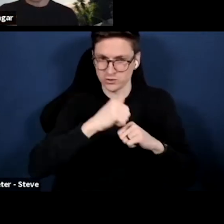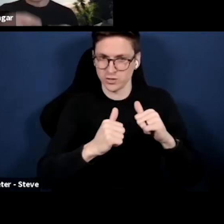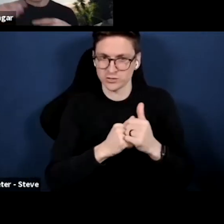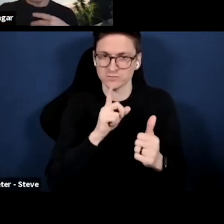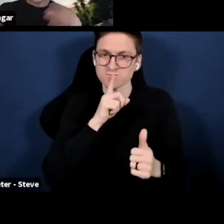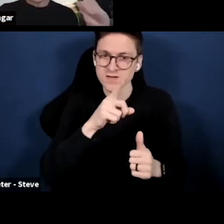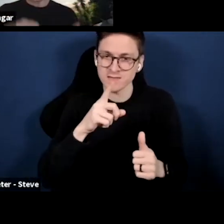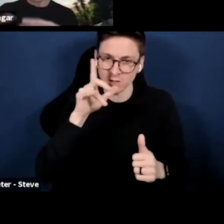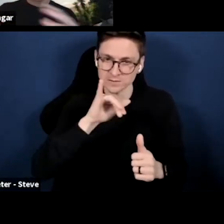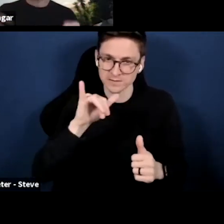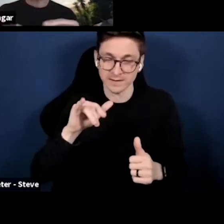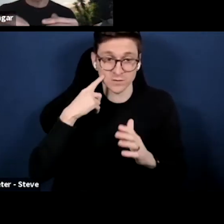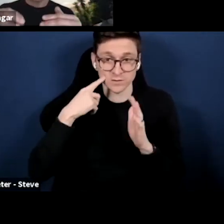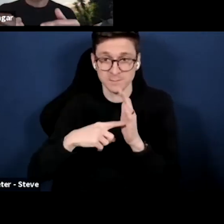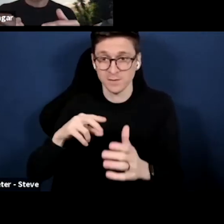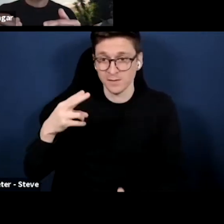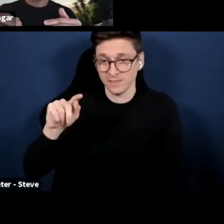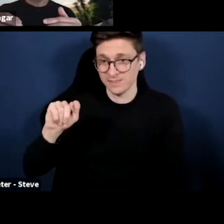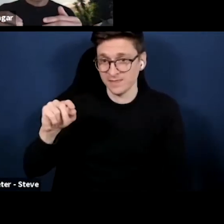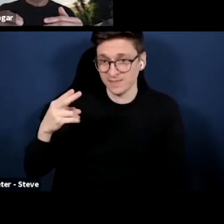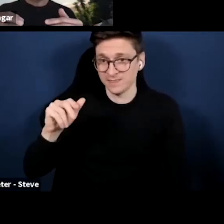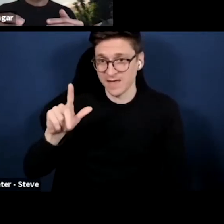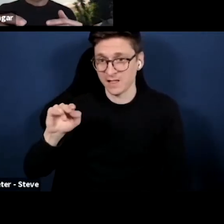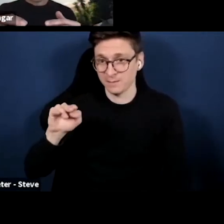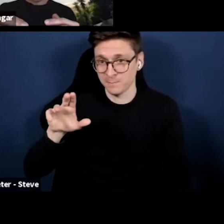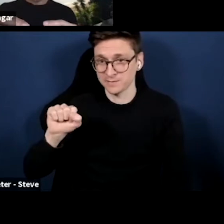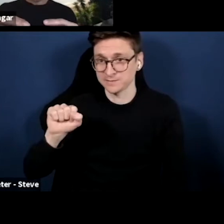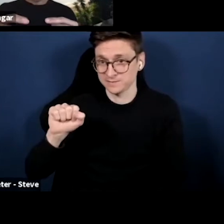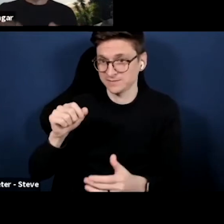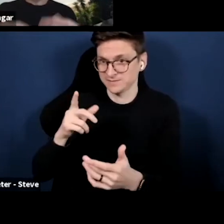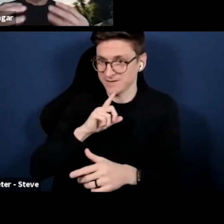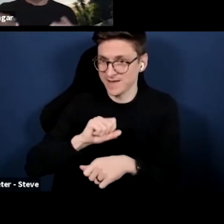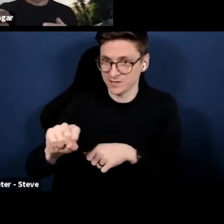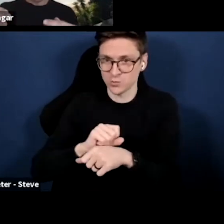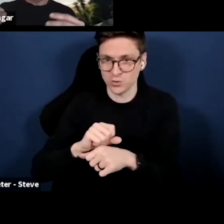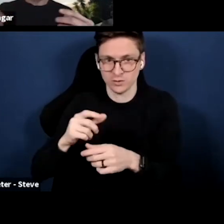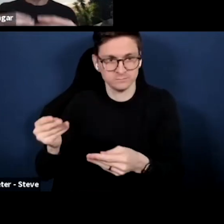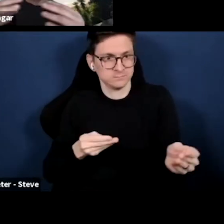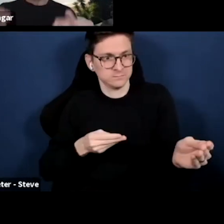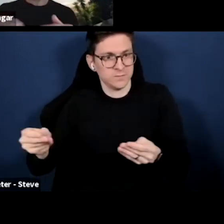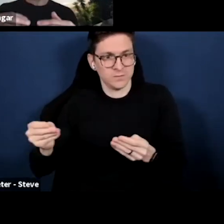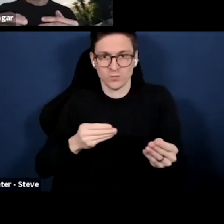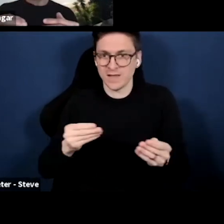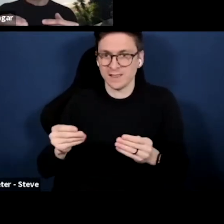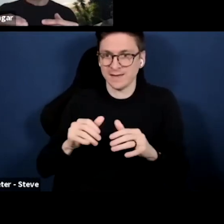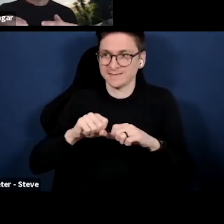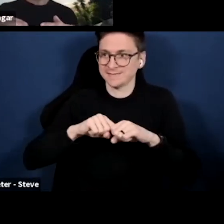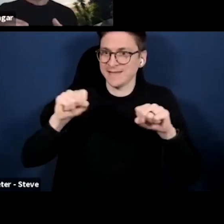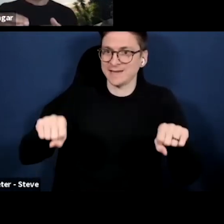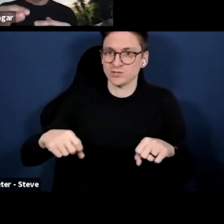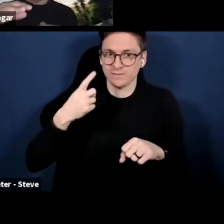a relay station for different um for all the different sort of information flow we